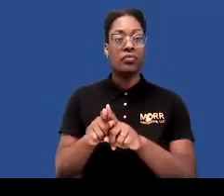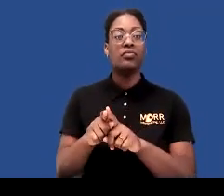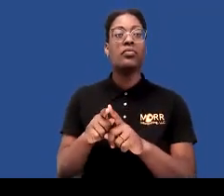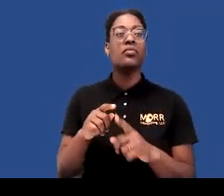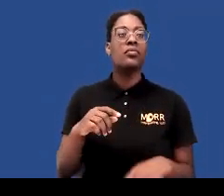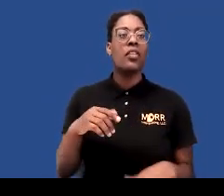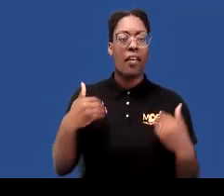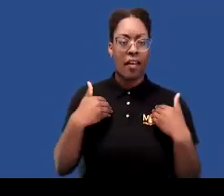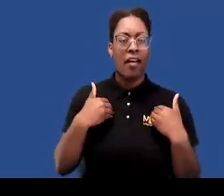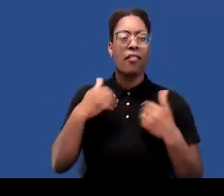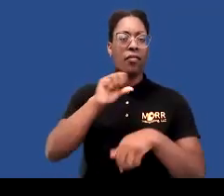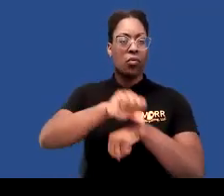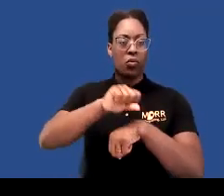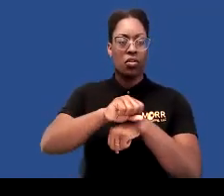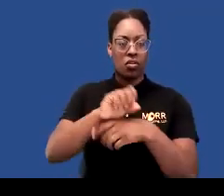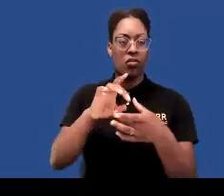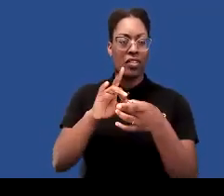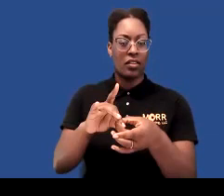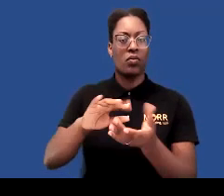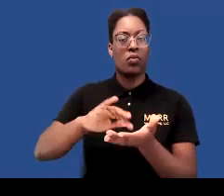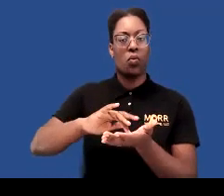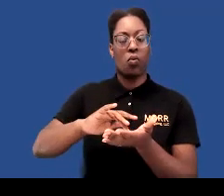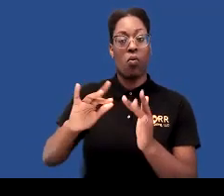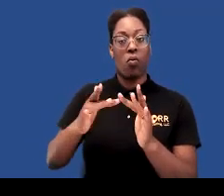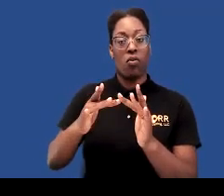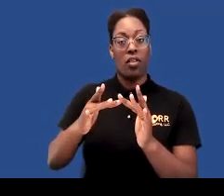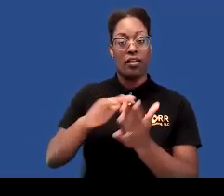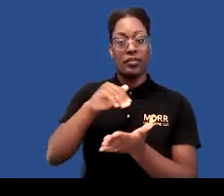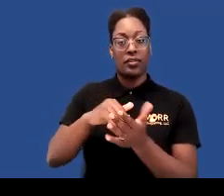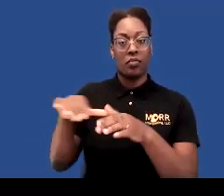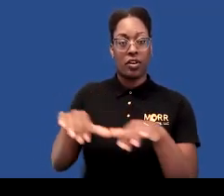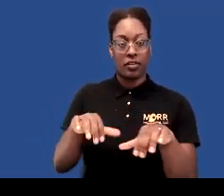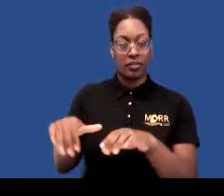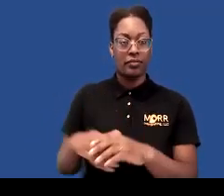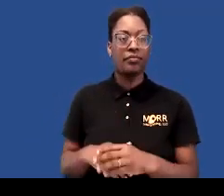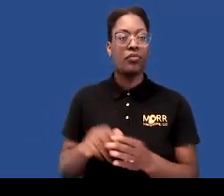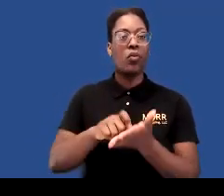a cousin to online writing center practice. Authors such as Bergman and McArdle, with their PARS [personal, accessible, responsible strategic] approach,